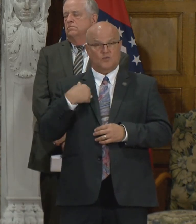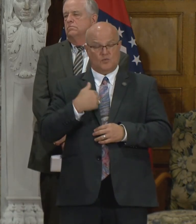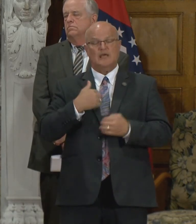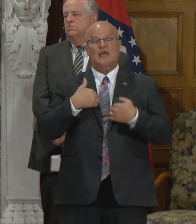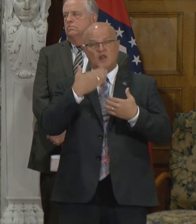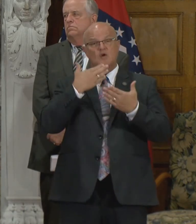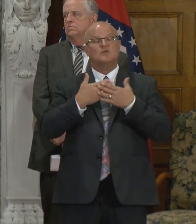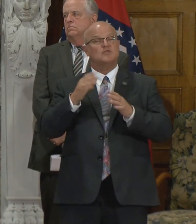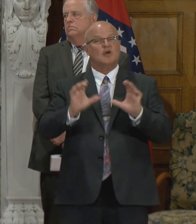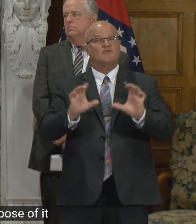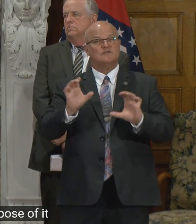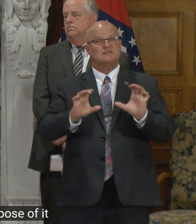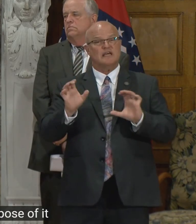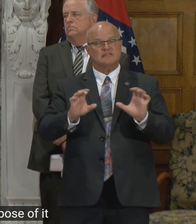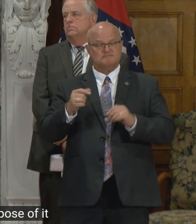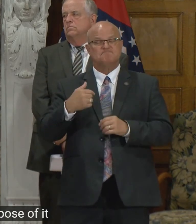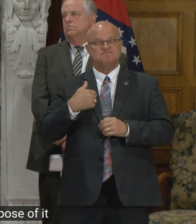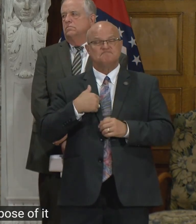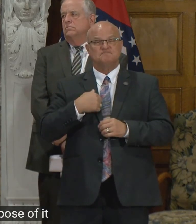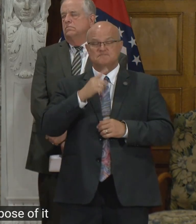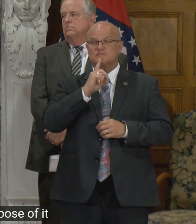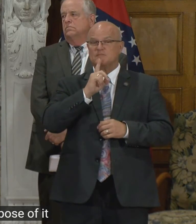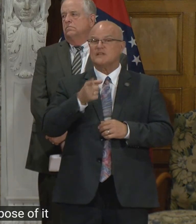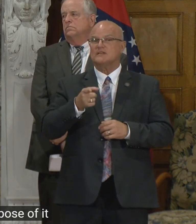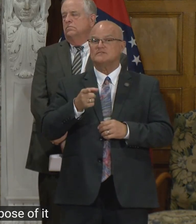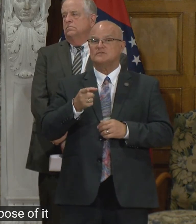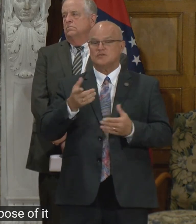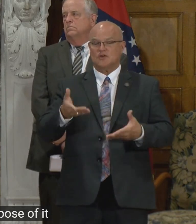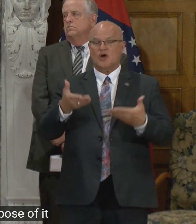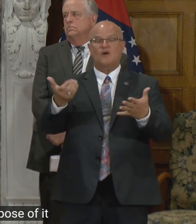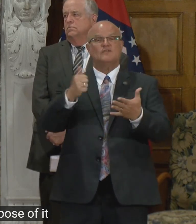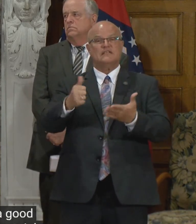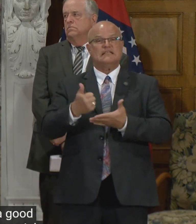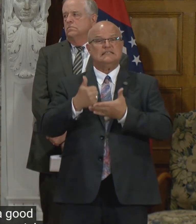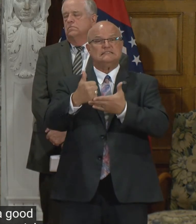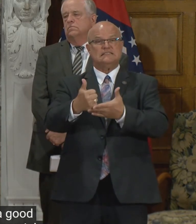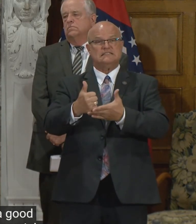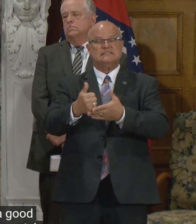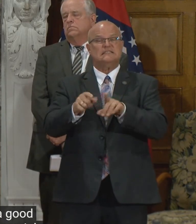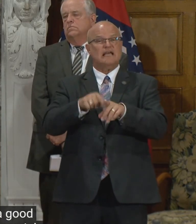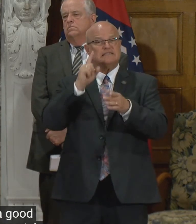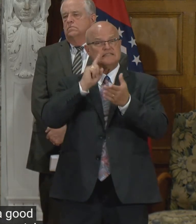We had a good conversation and I certainly offered any assistance